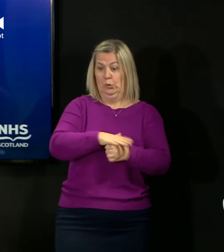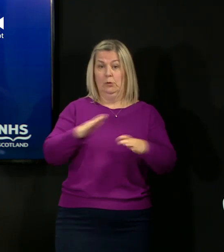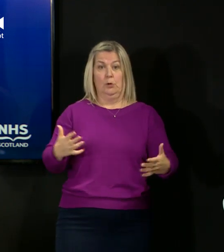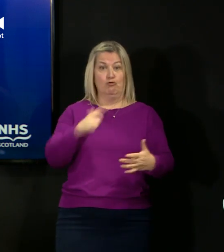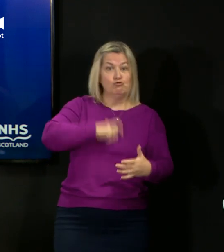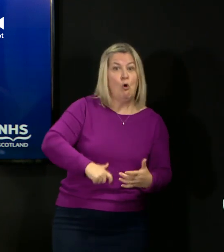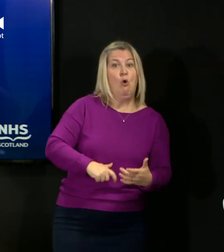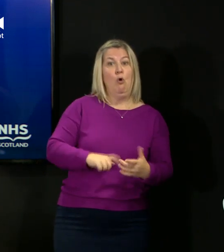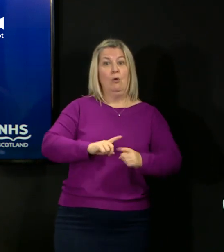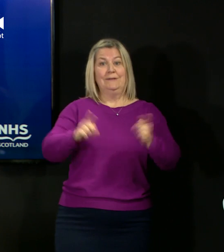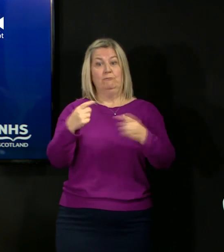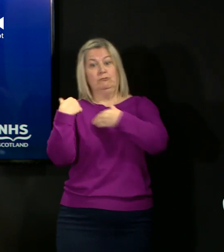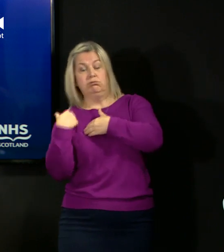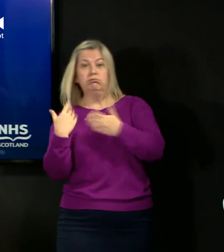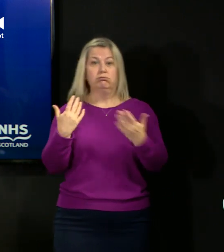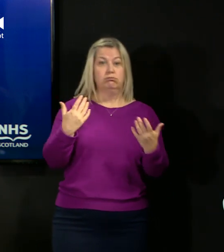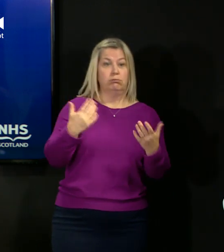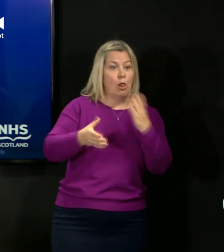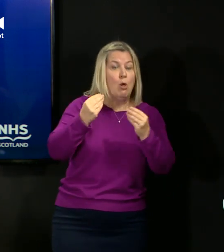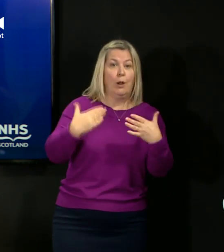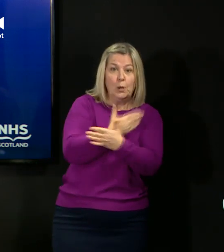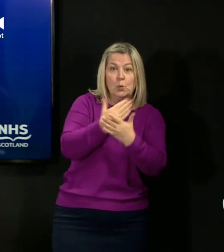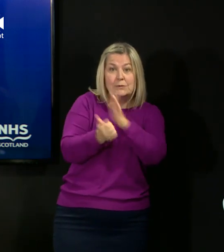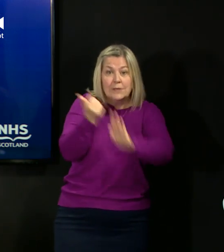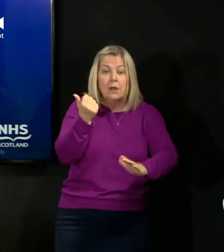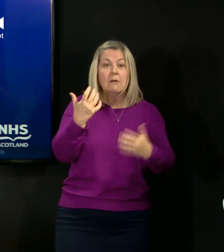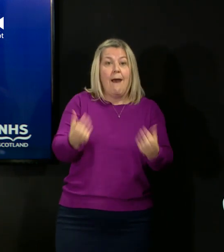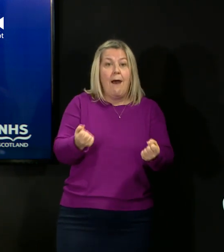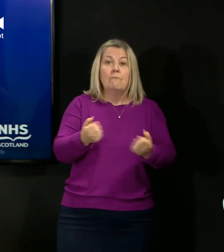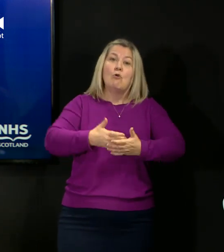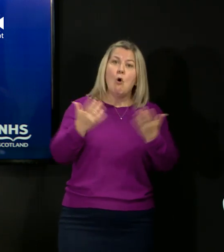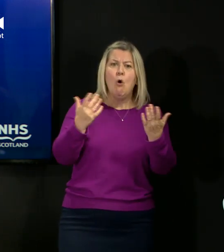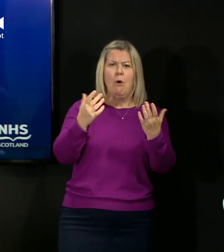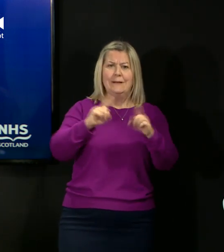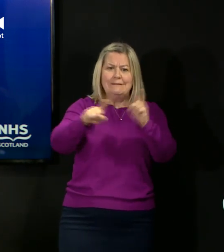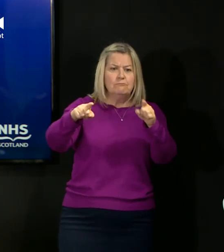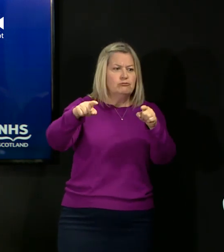many of you will be asked to learn new skills, or work in unfamiliar ways. At the